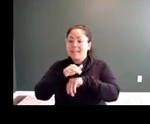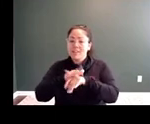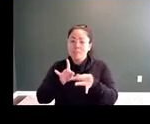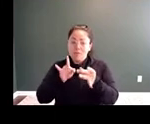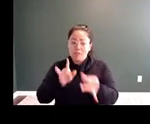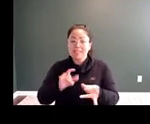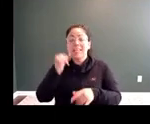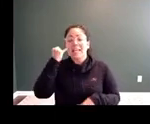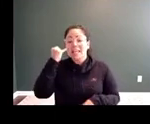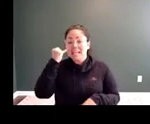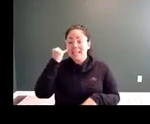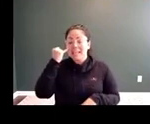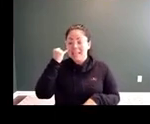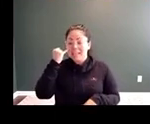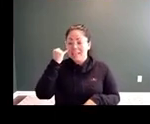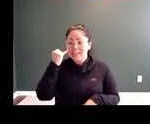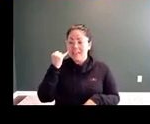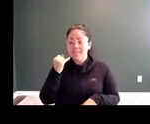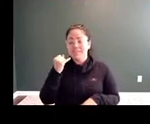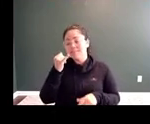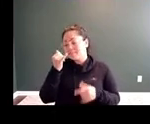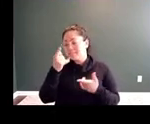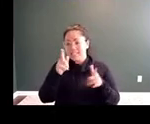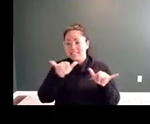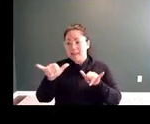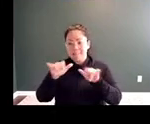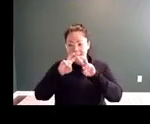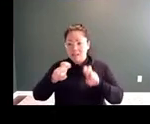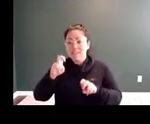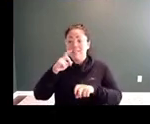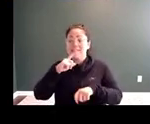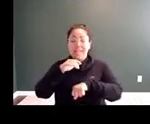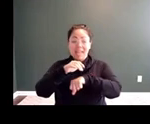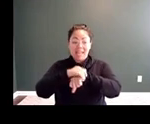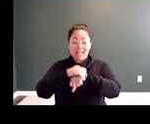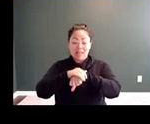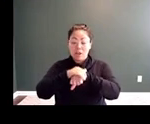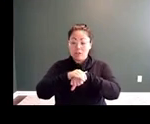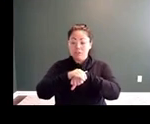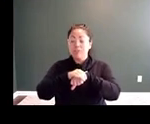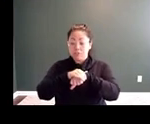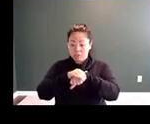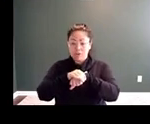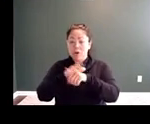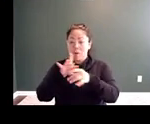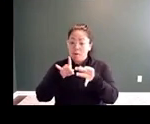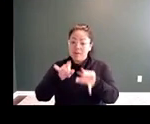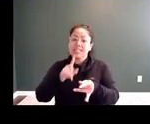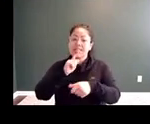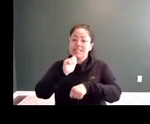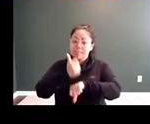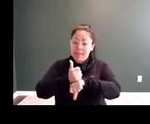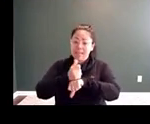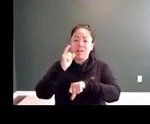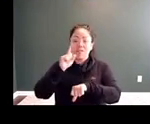If you're going to use English proficiency as a basis for an employment decision, all right? You want to make sure